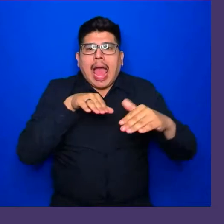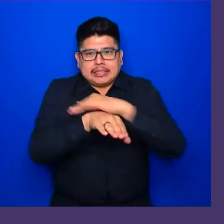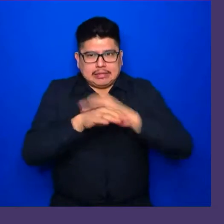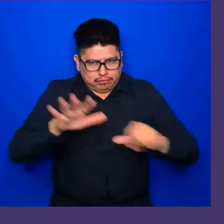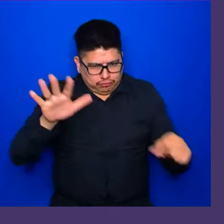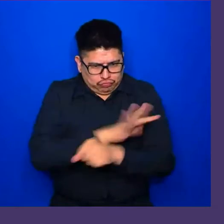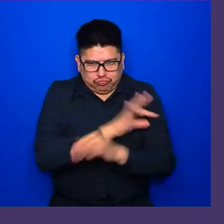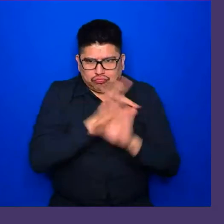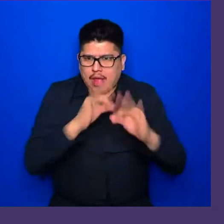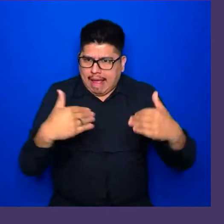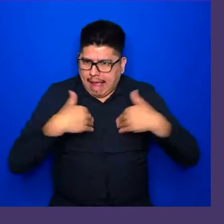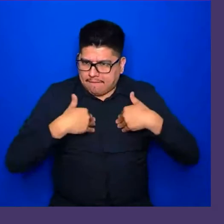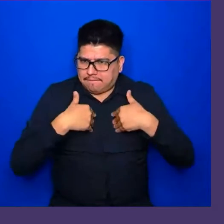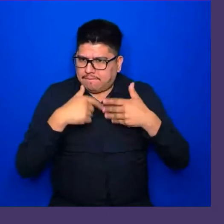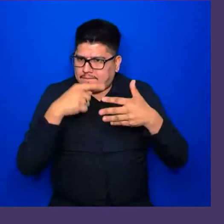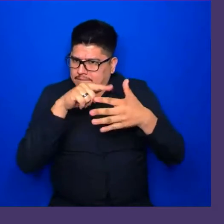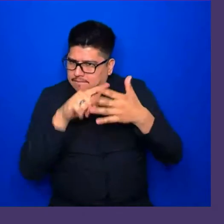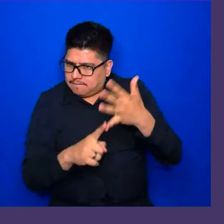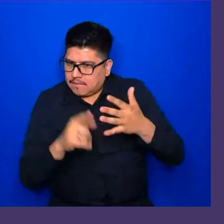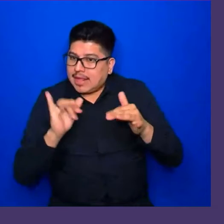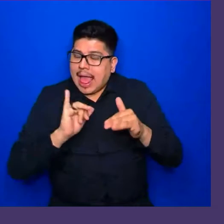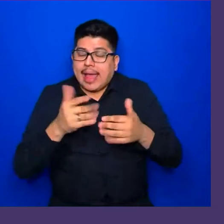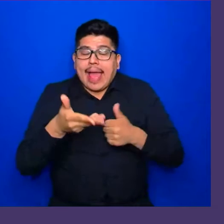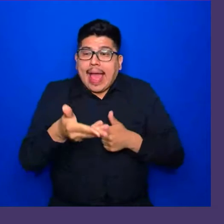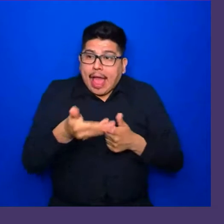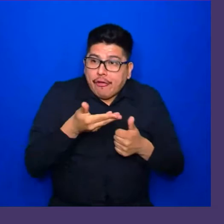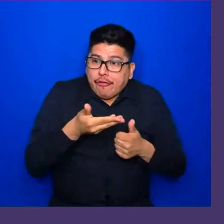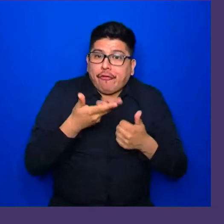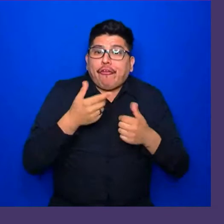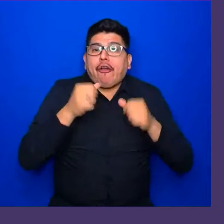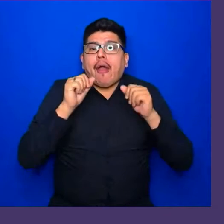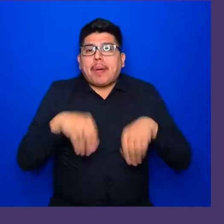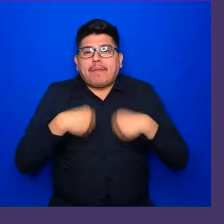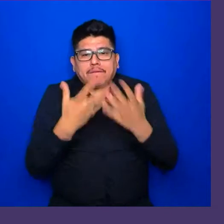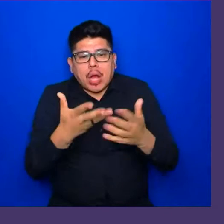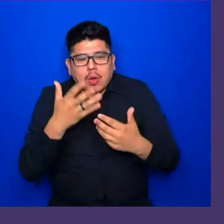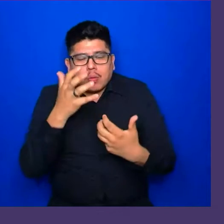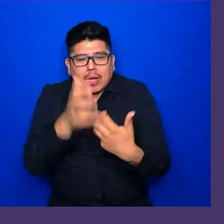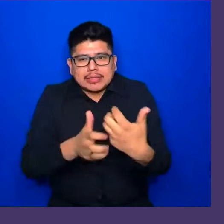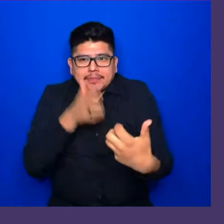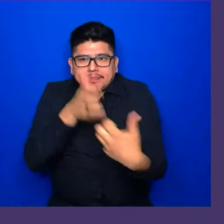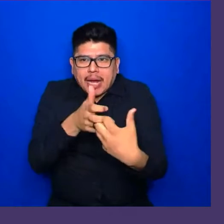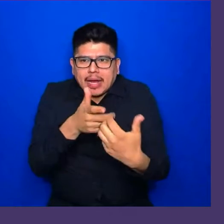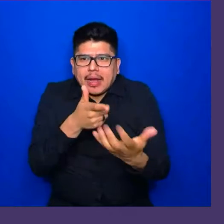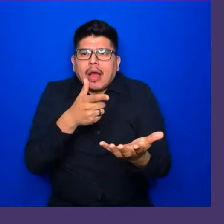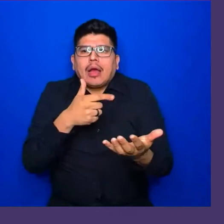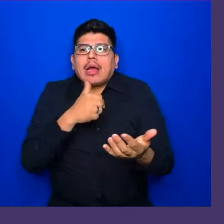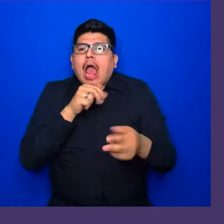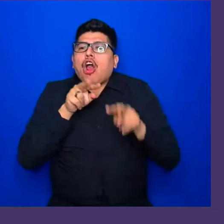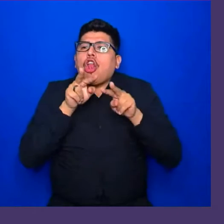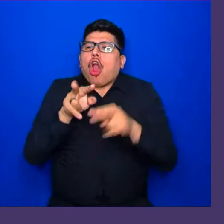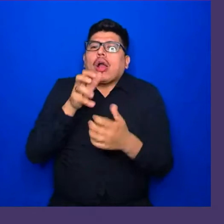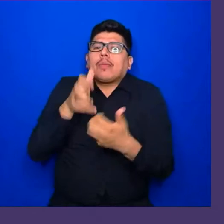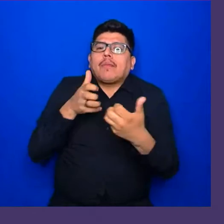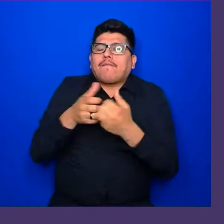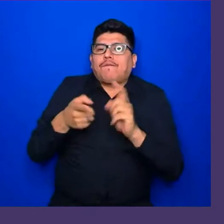being able to provide reasonable accommodations. Not looking at accommodations from a point of compliance, but from a point of, "Let's break down